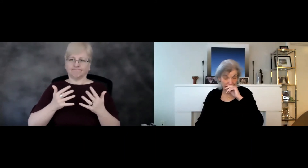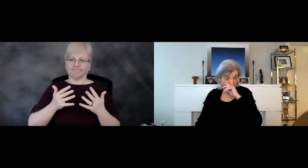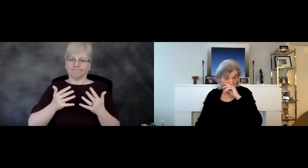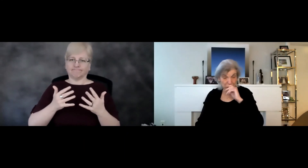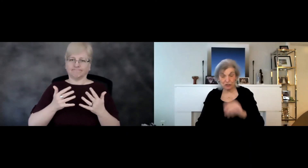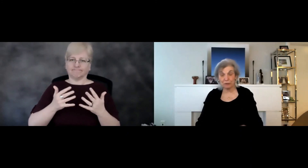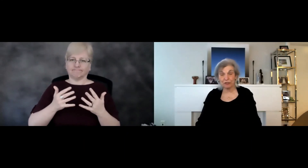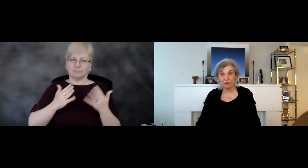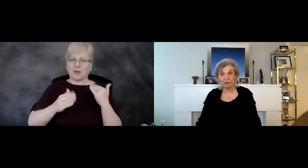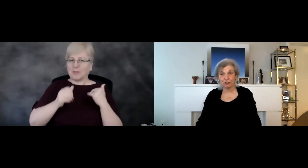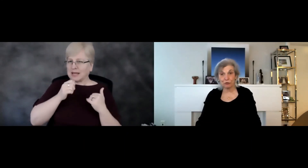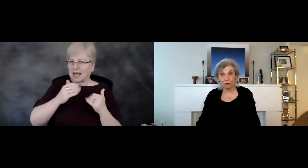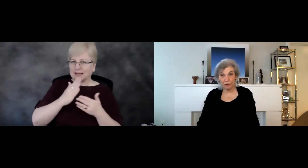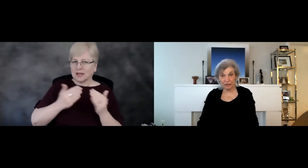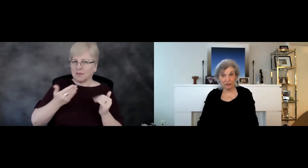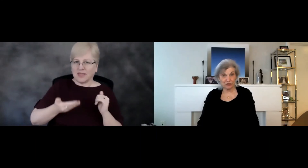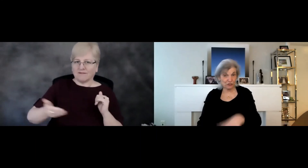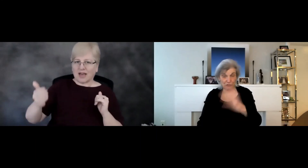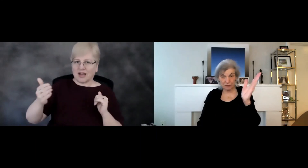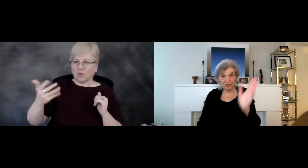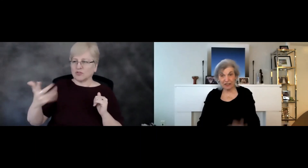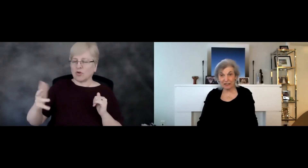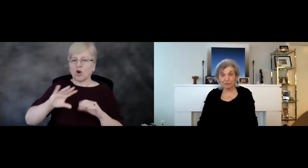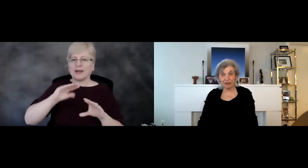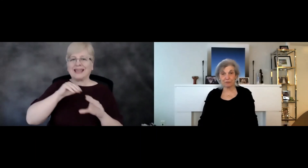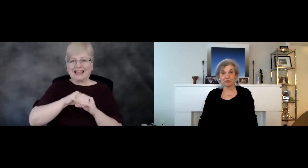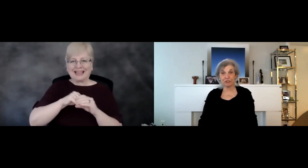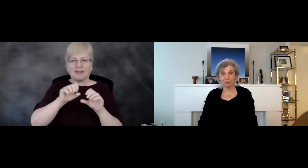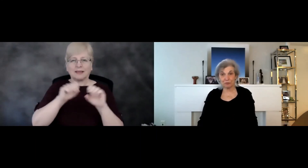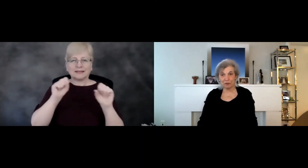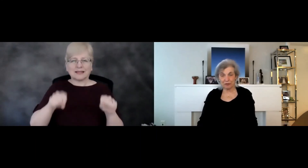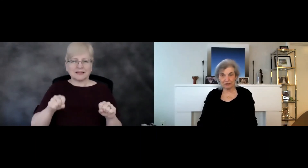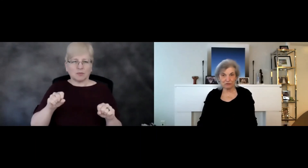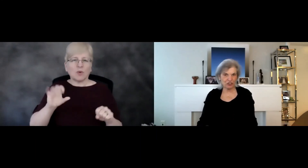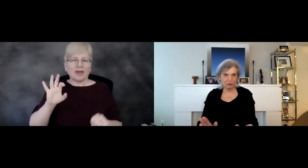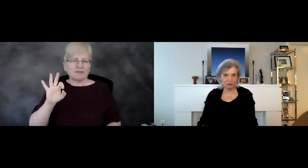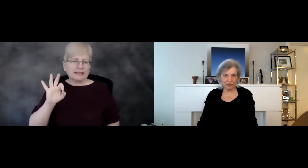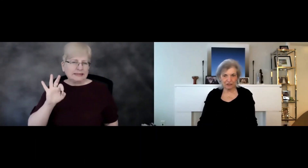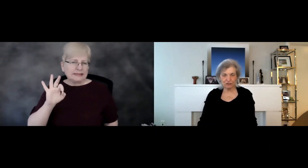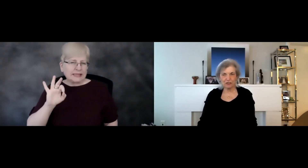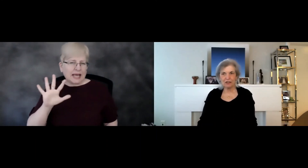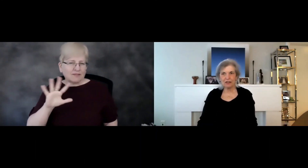lectures are already in the system. 95 percent would be my general guess.